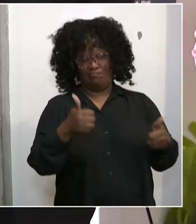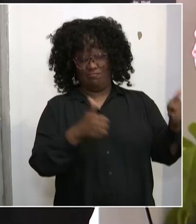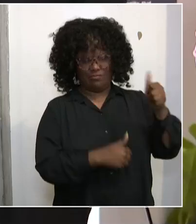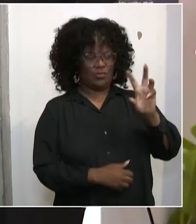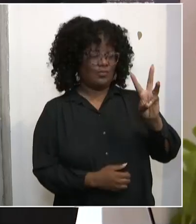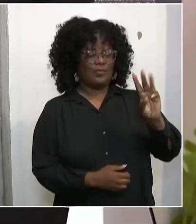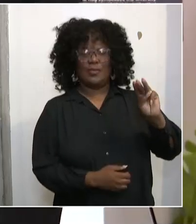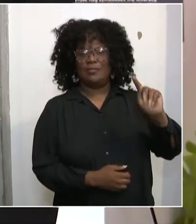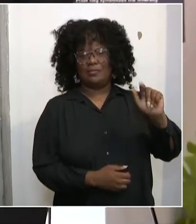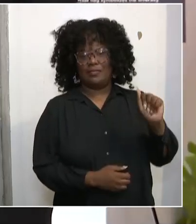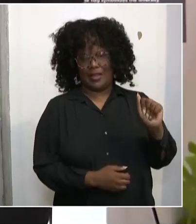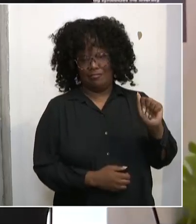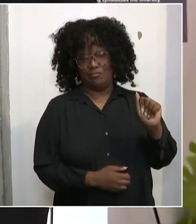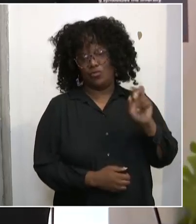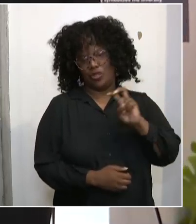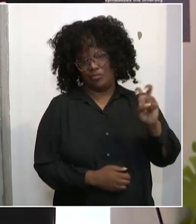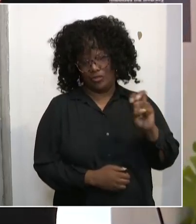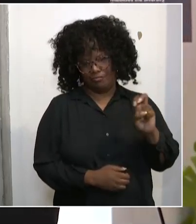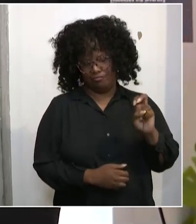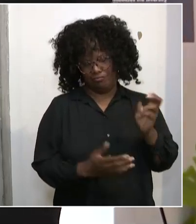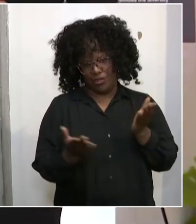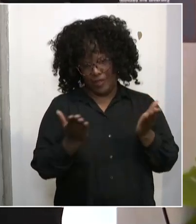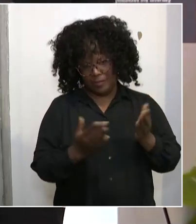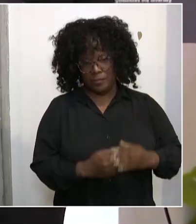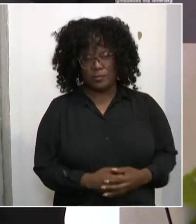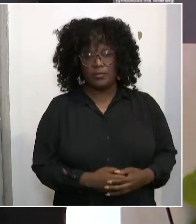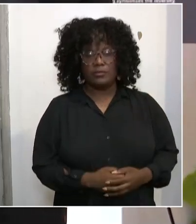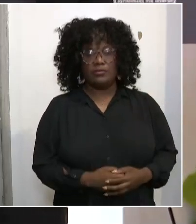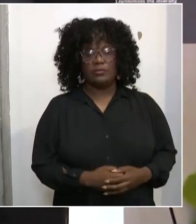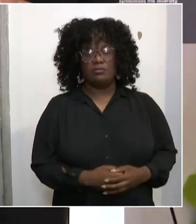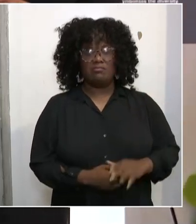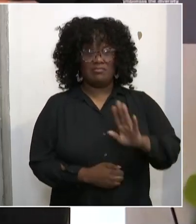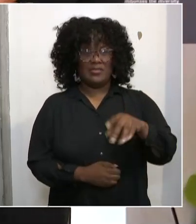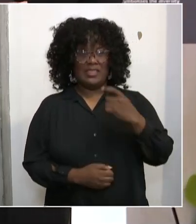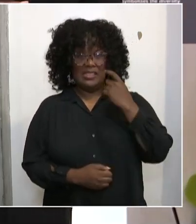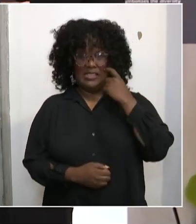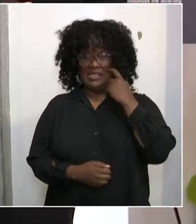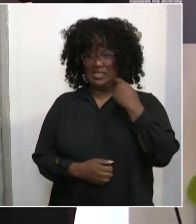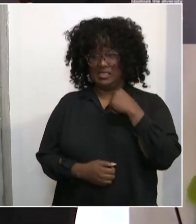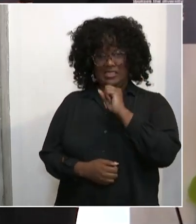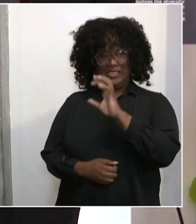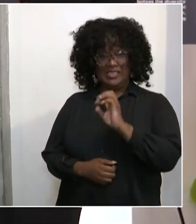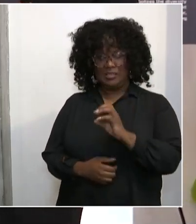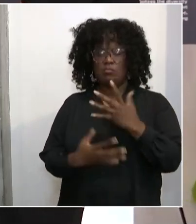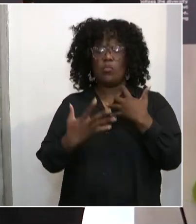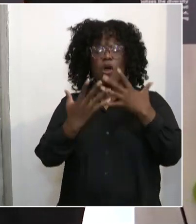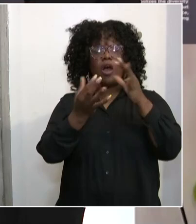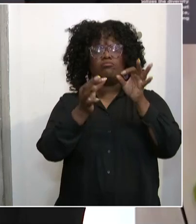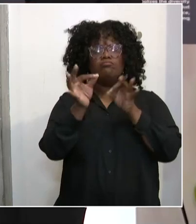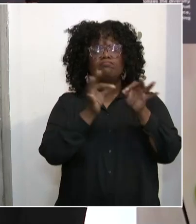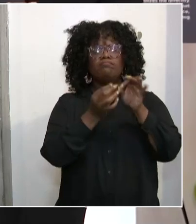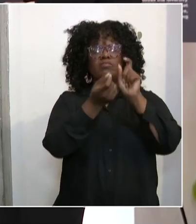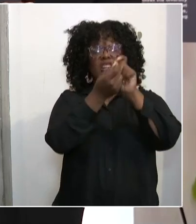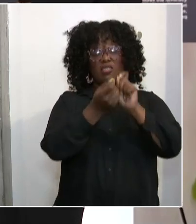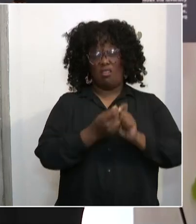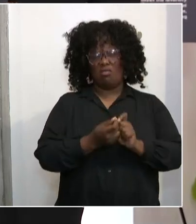So 4 things I want people to really concentrate on and I'll go a couple. Details here about not only just ride, which we're so excited about, including,